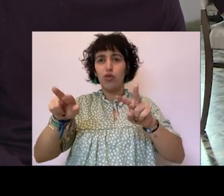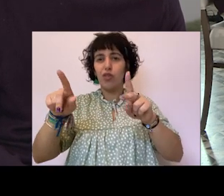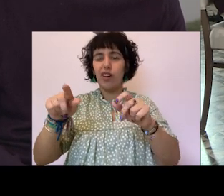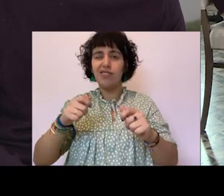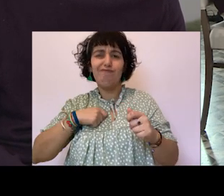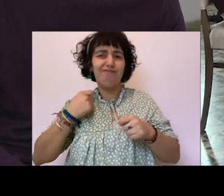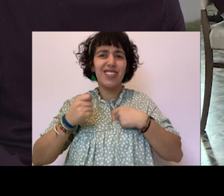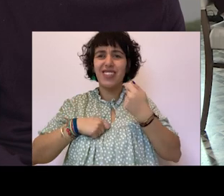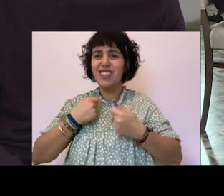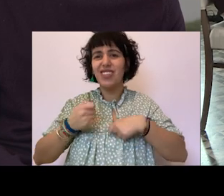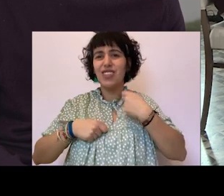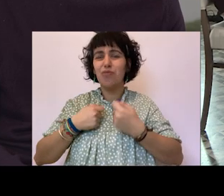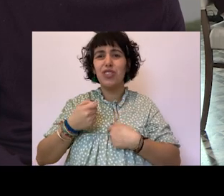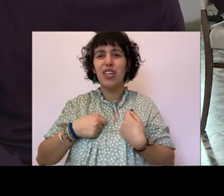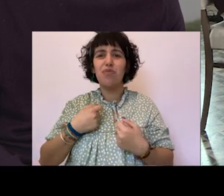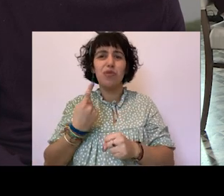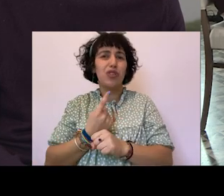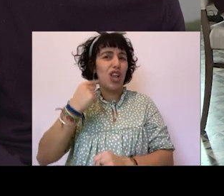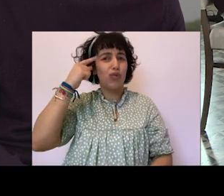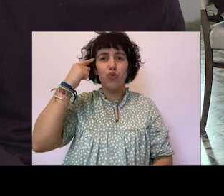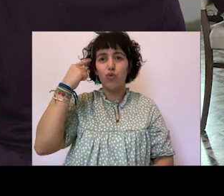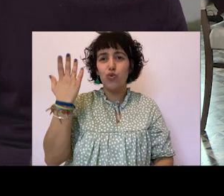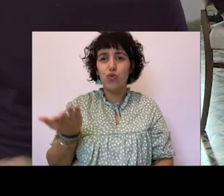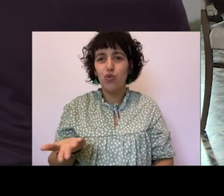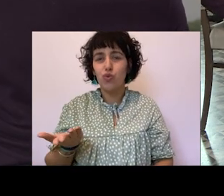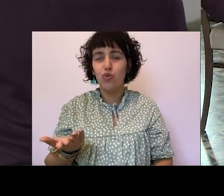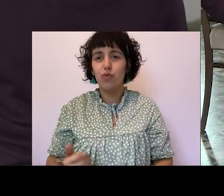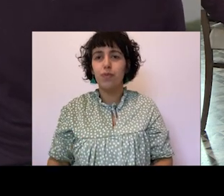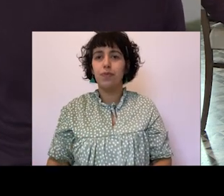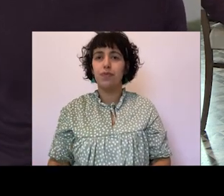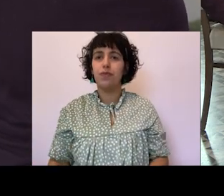Of course, I do not ignore his attacks, he is a fascistic thought